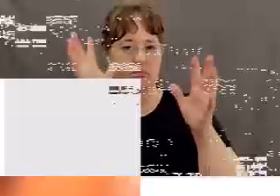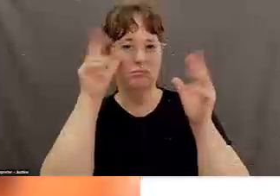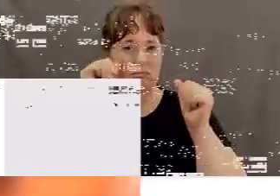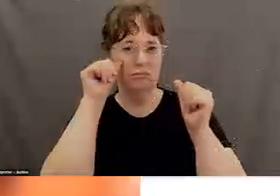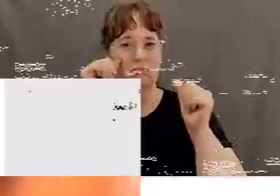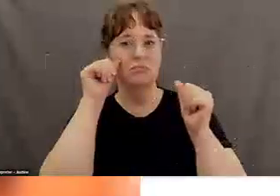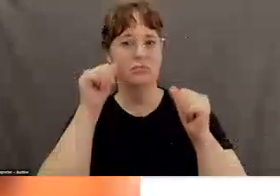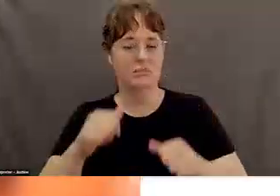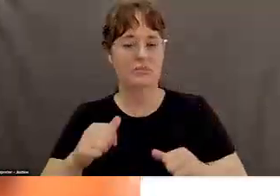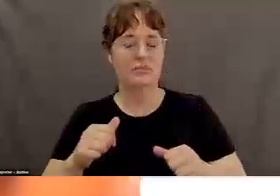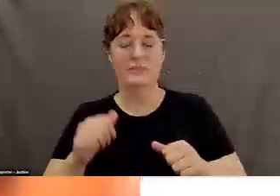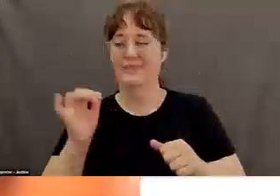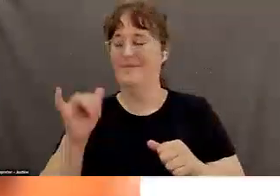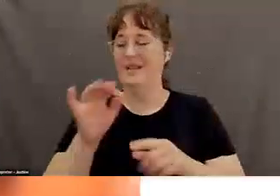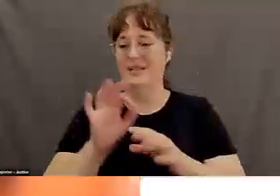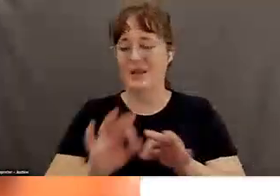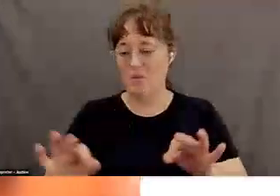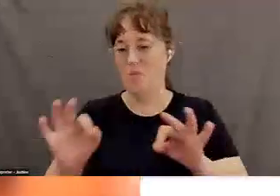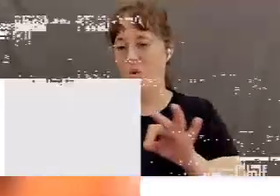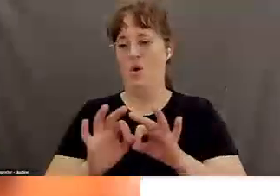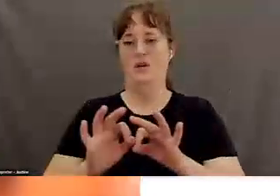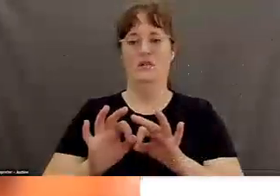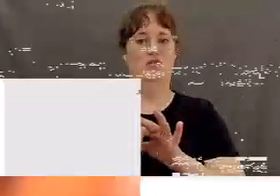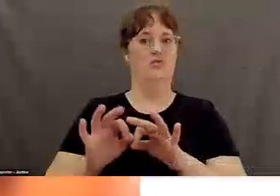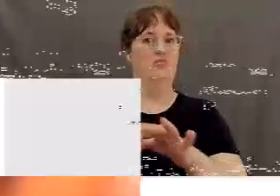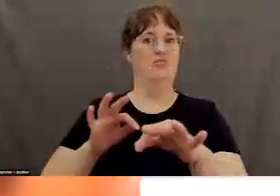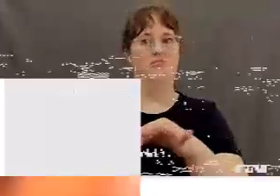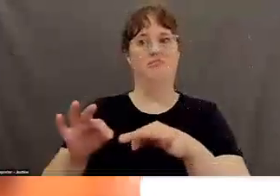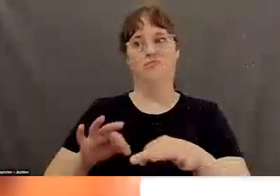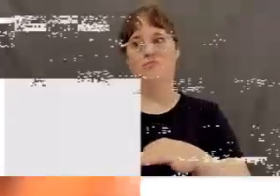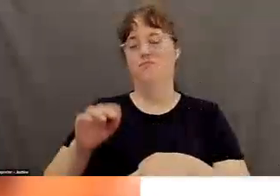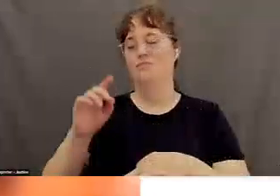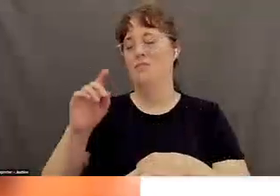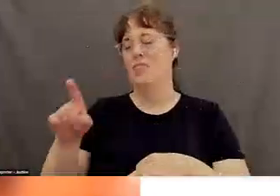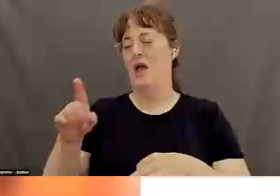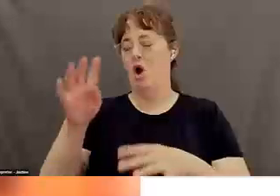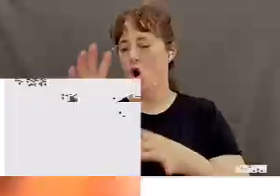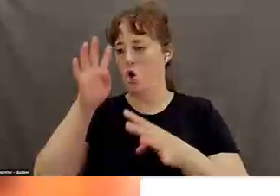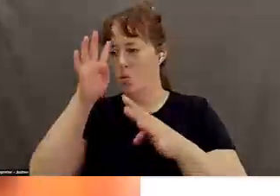Girmay Zahilay: It's important to just say the creativity, the collaboration, the dedication it takes to